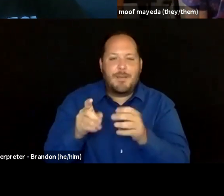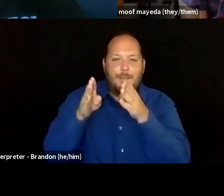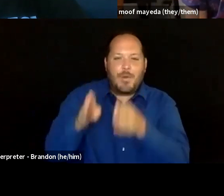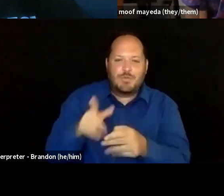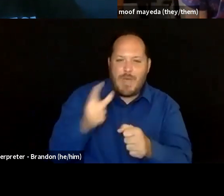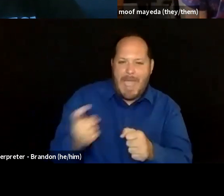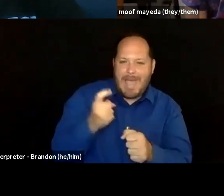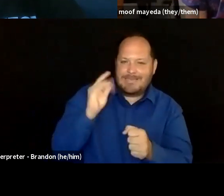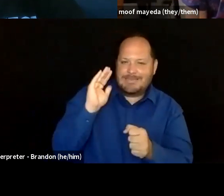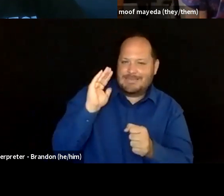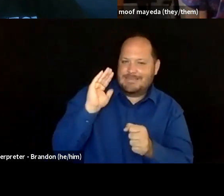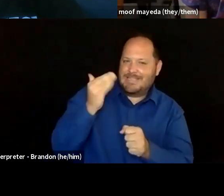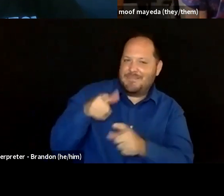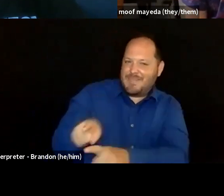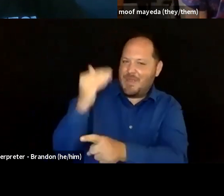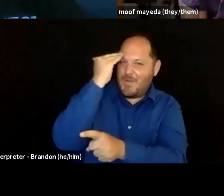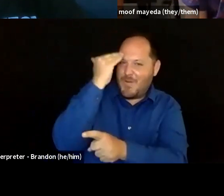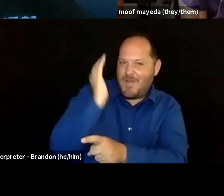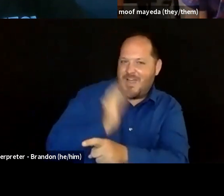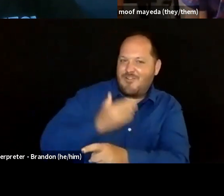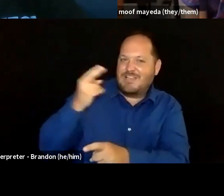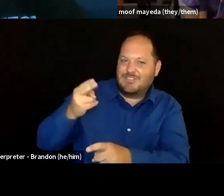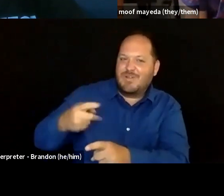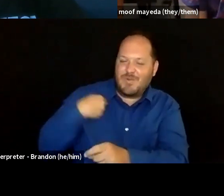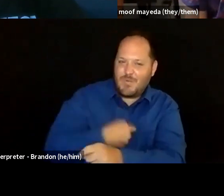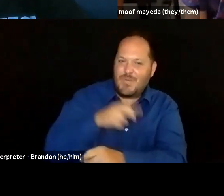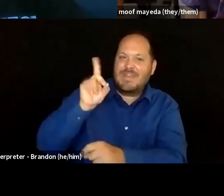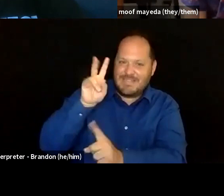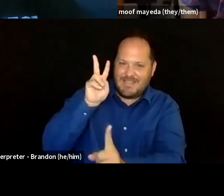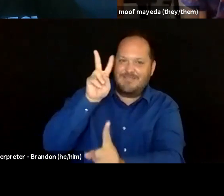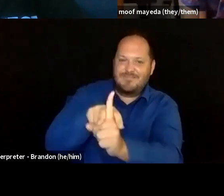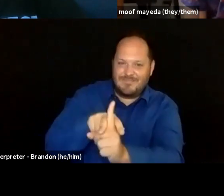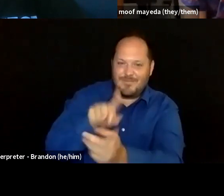mental healthcare, I think there's a long way to go in